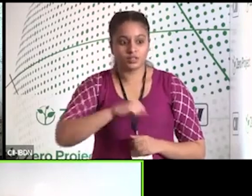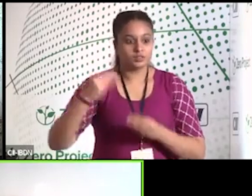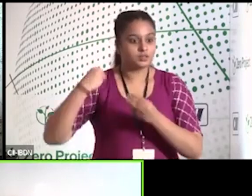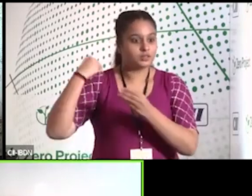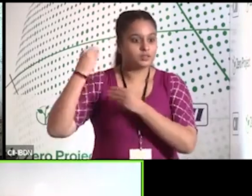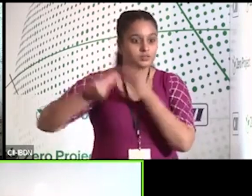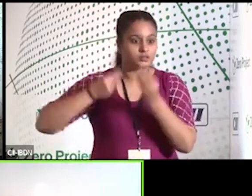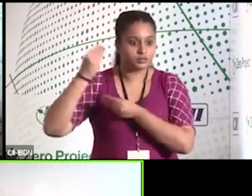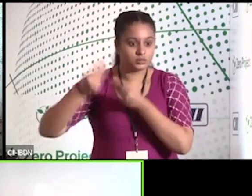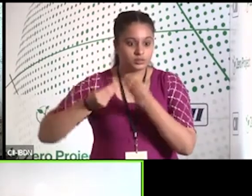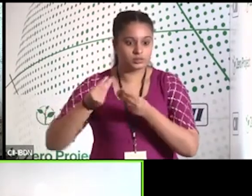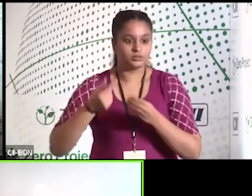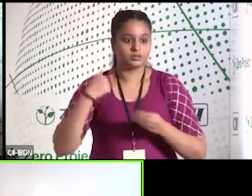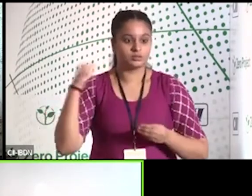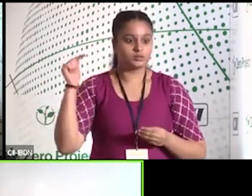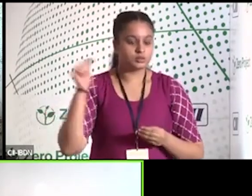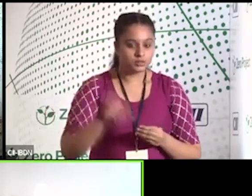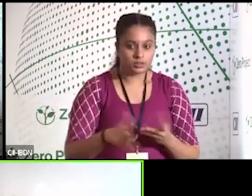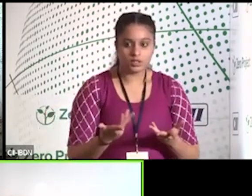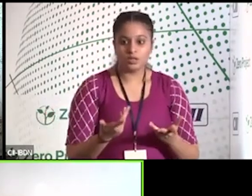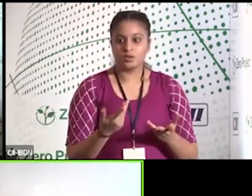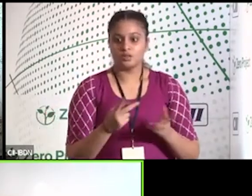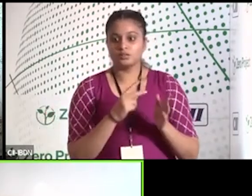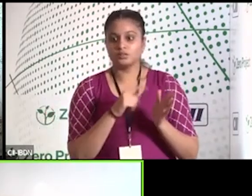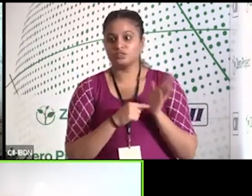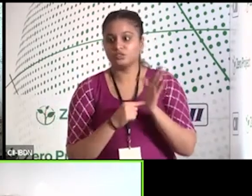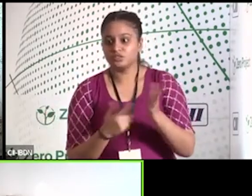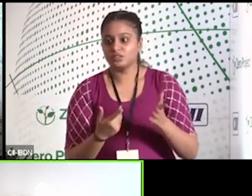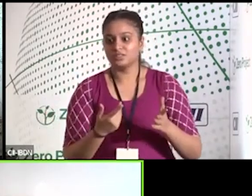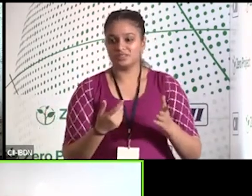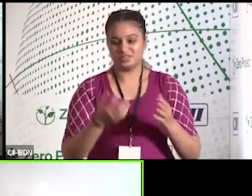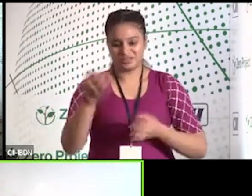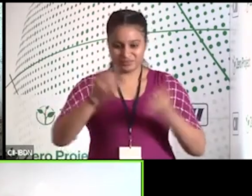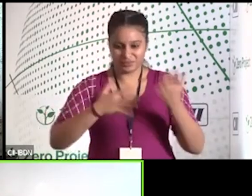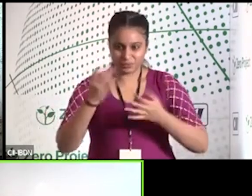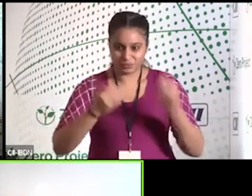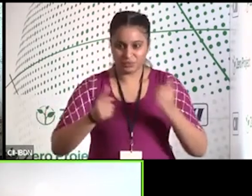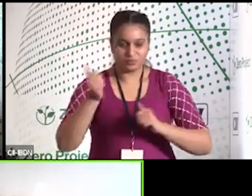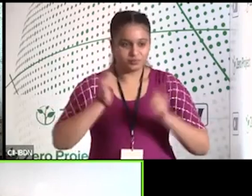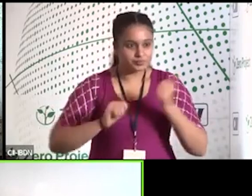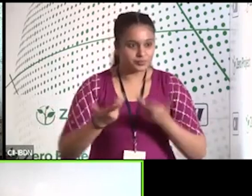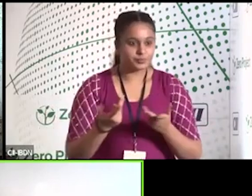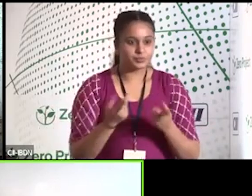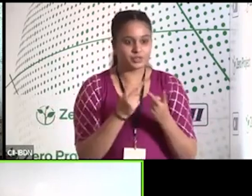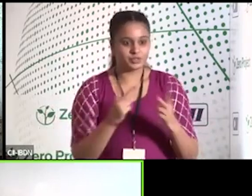they are very much attracted to easy modernization and things which are happening around which is nothing wrong.